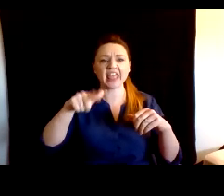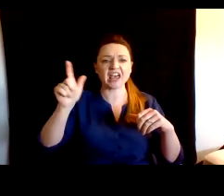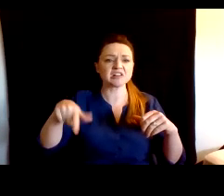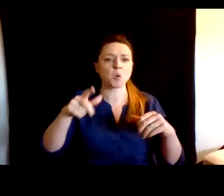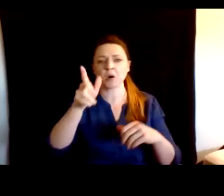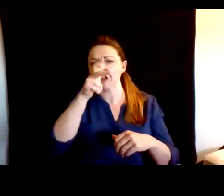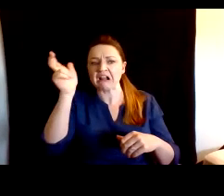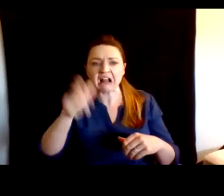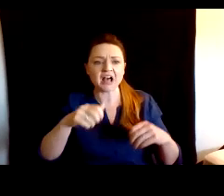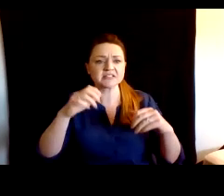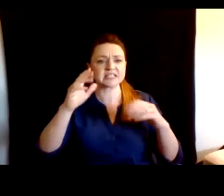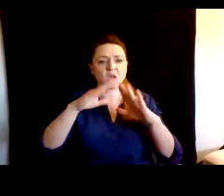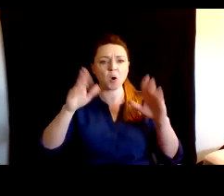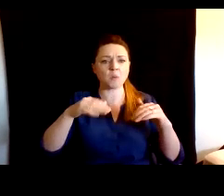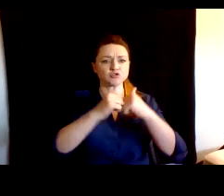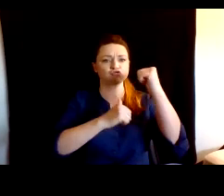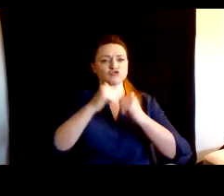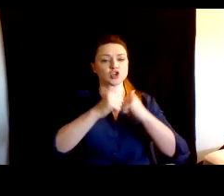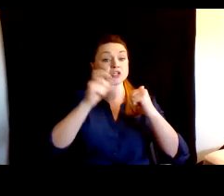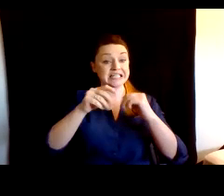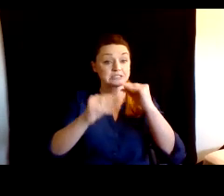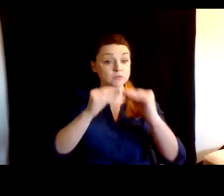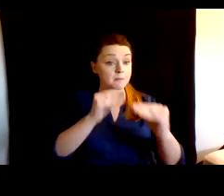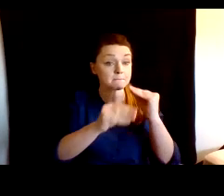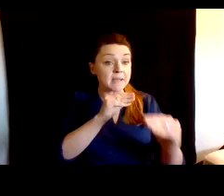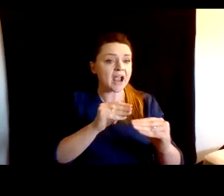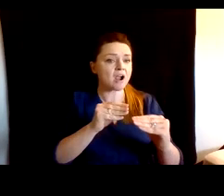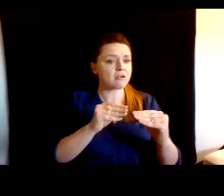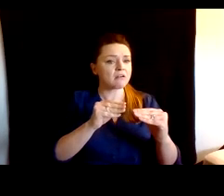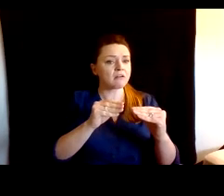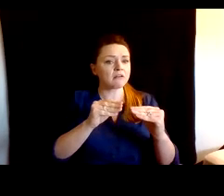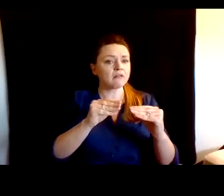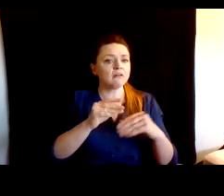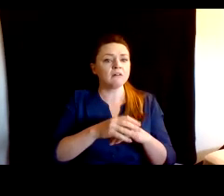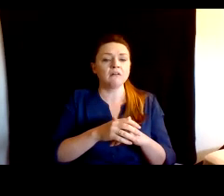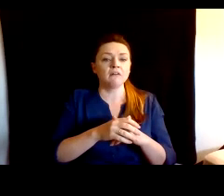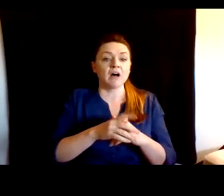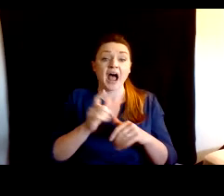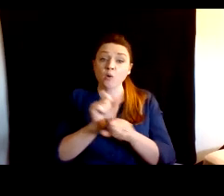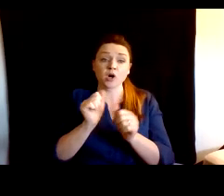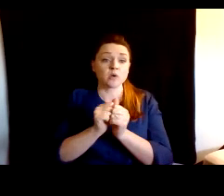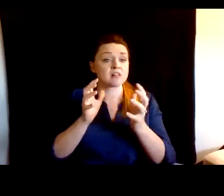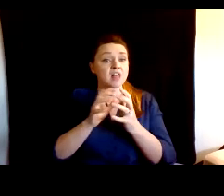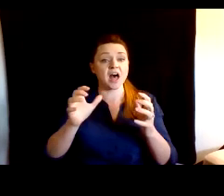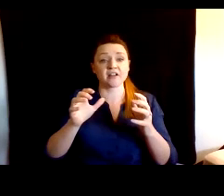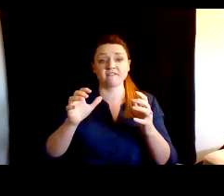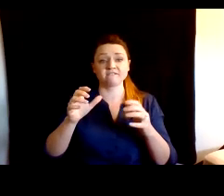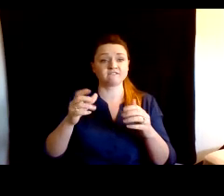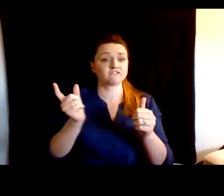It can also be fire safety concerns. And I actually worked with a lot of fire safety individuals, officials, fire chiefs.